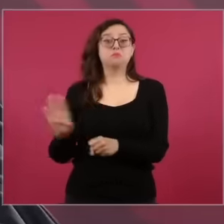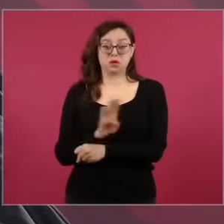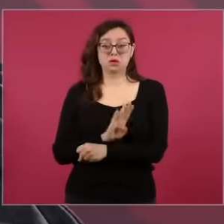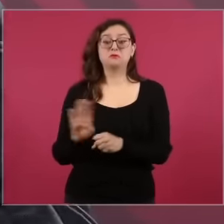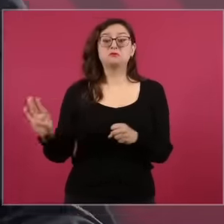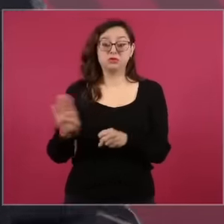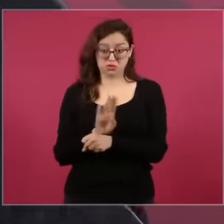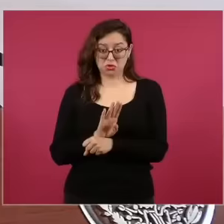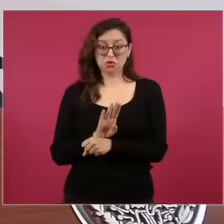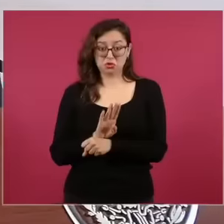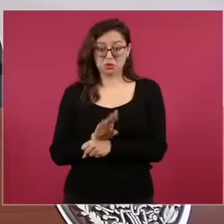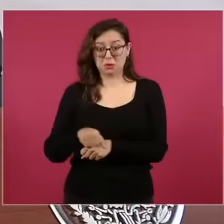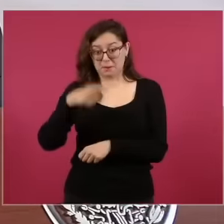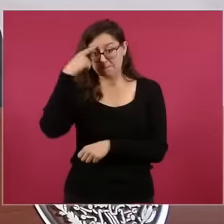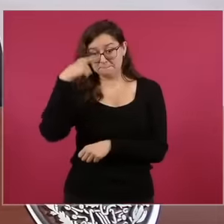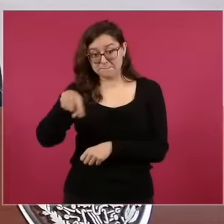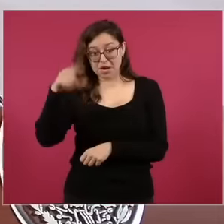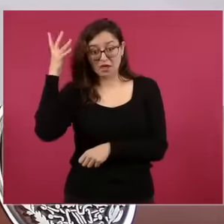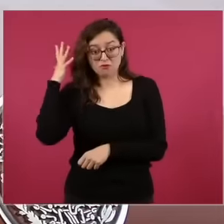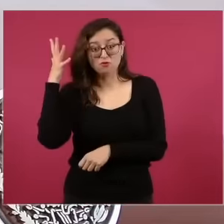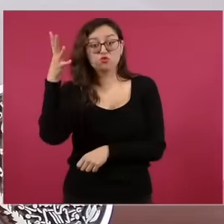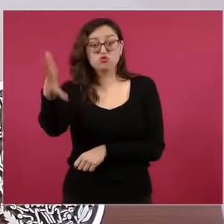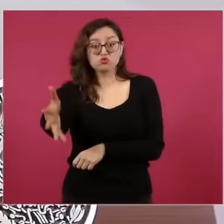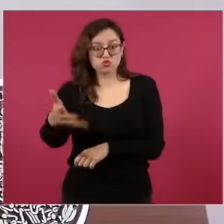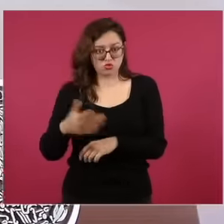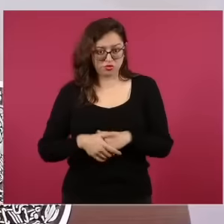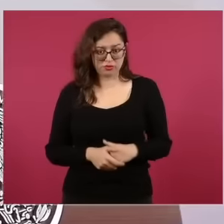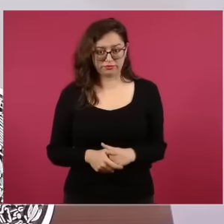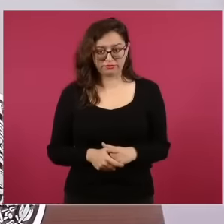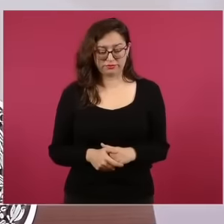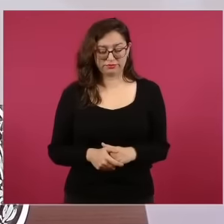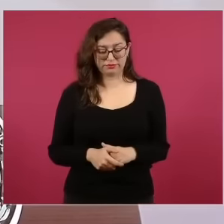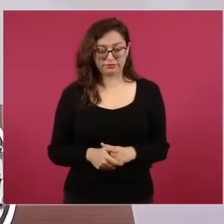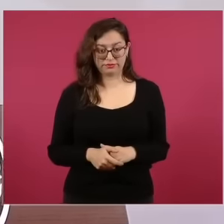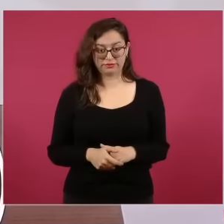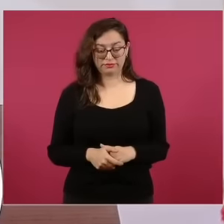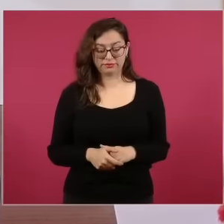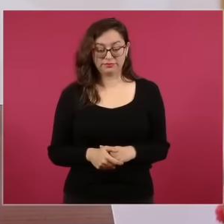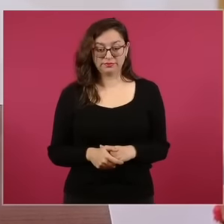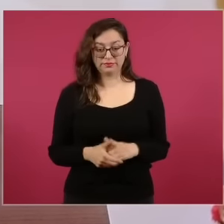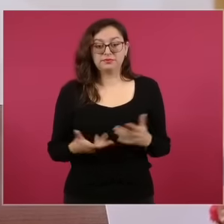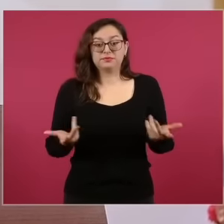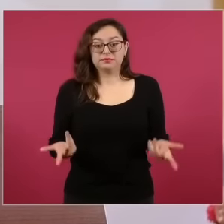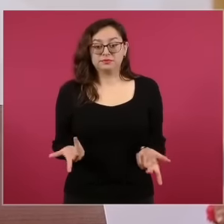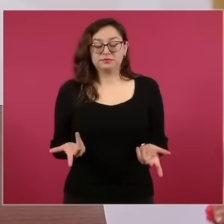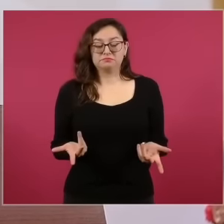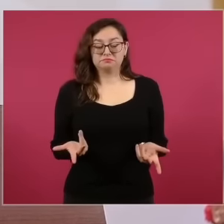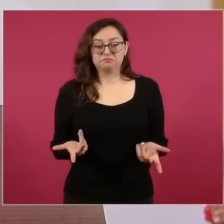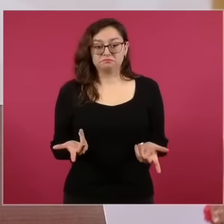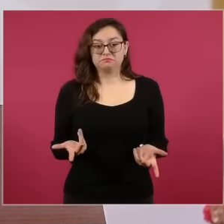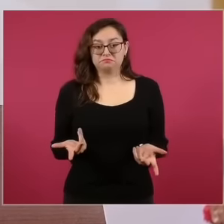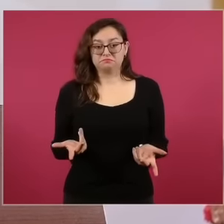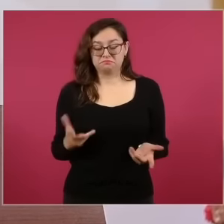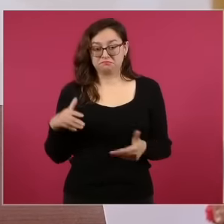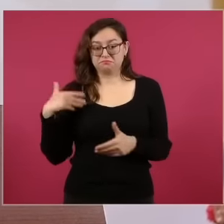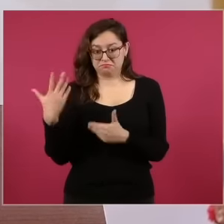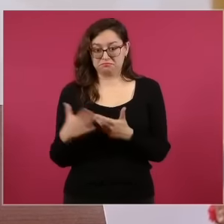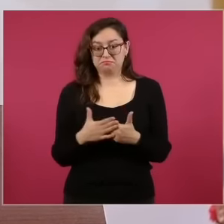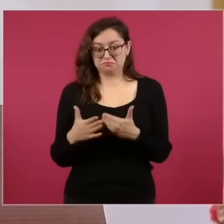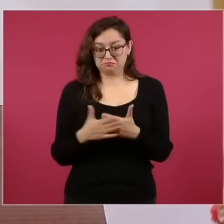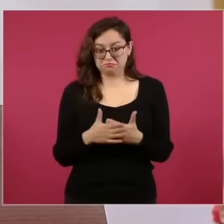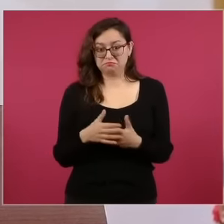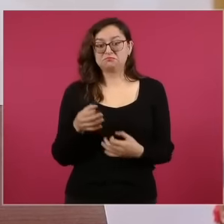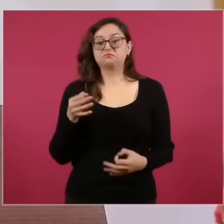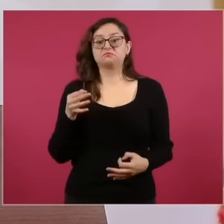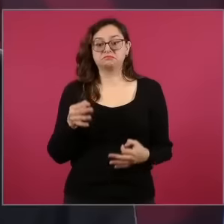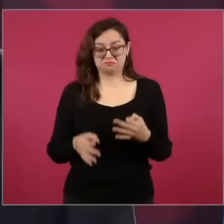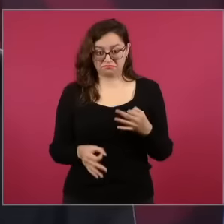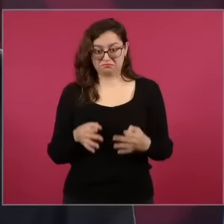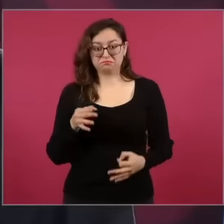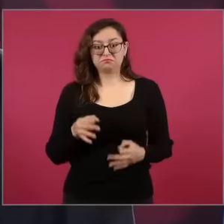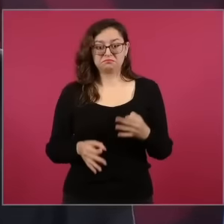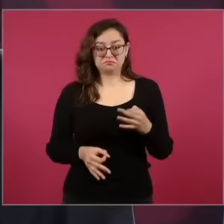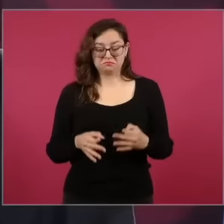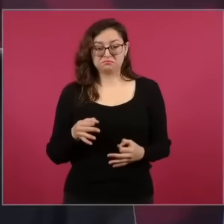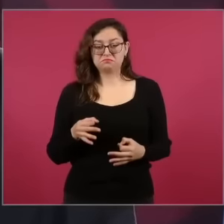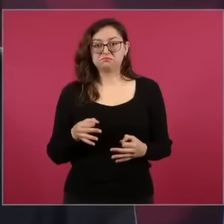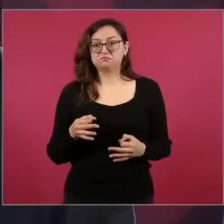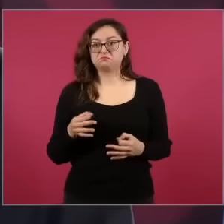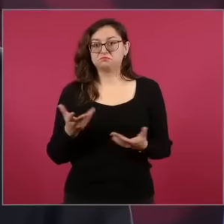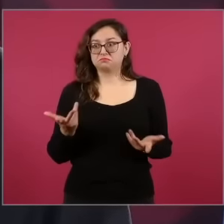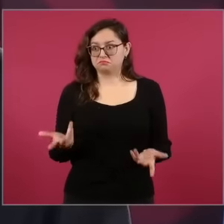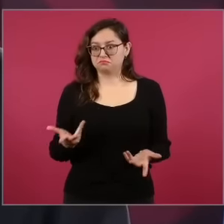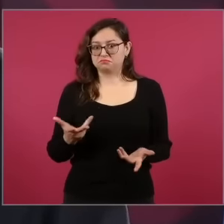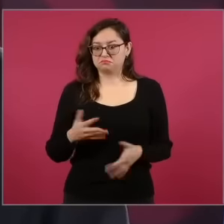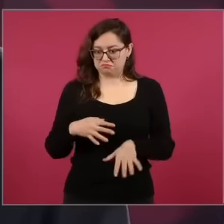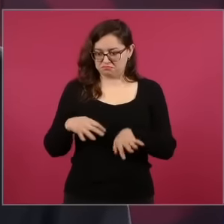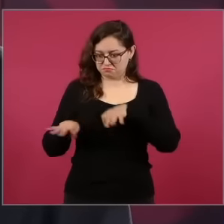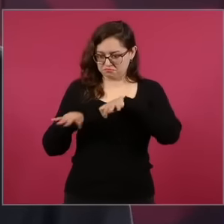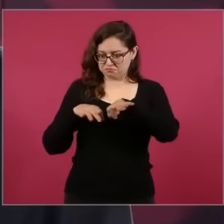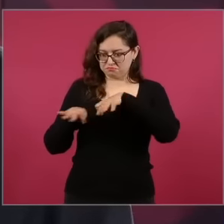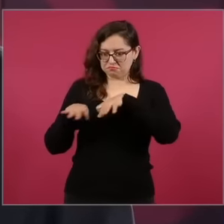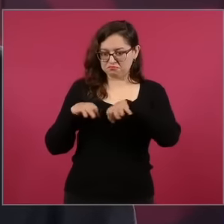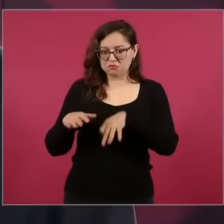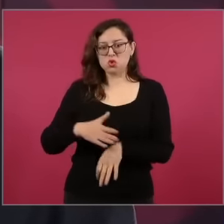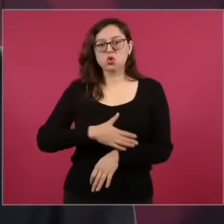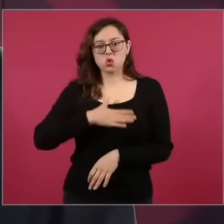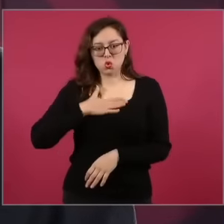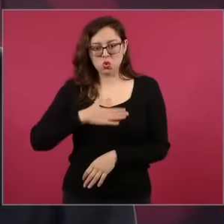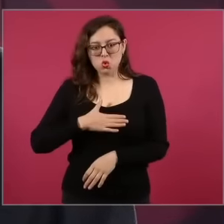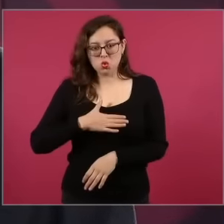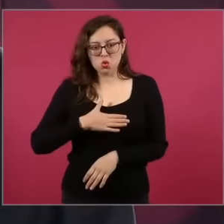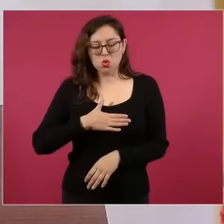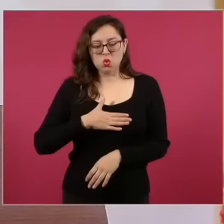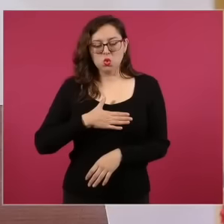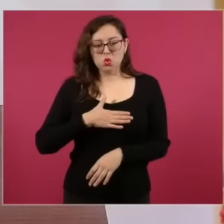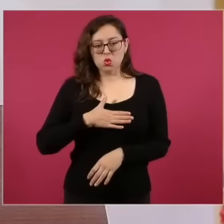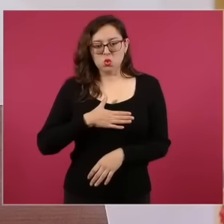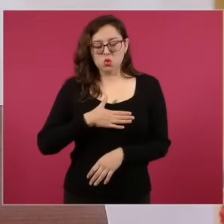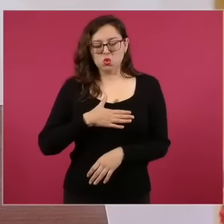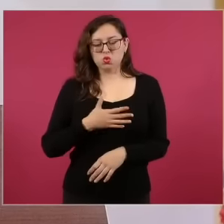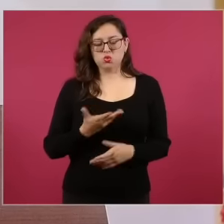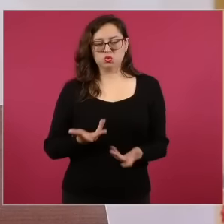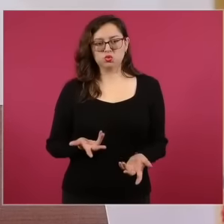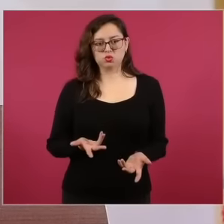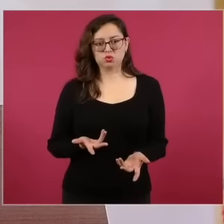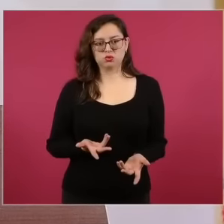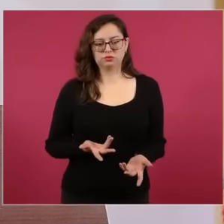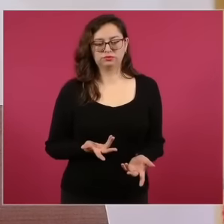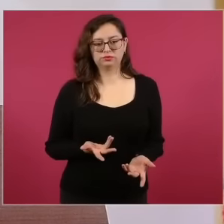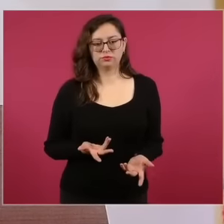the future of our country. The fact that the judges can dispense justice because they have been